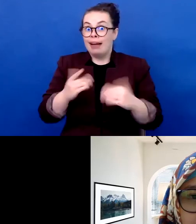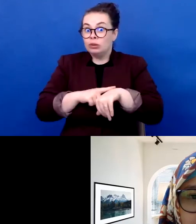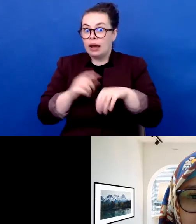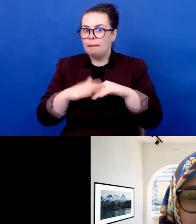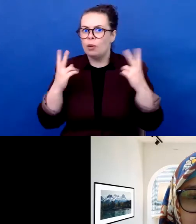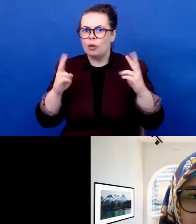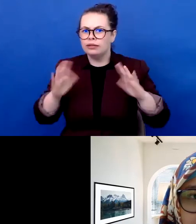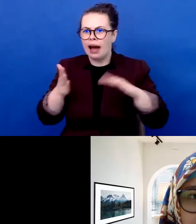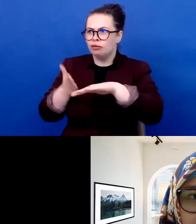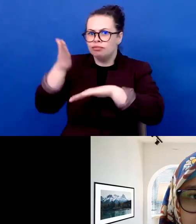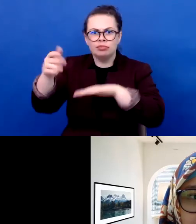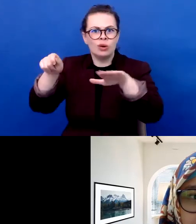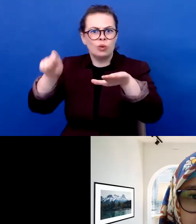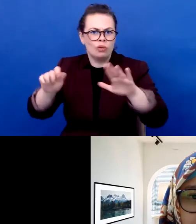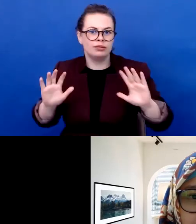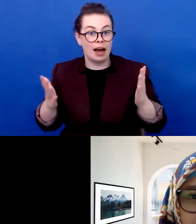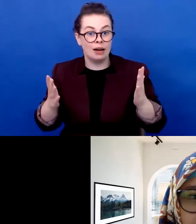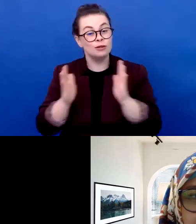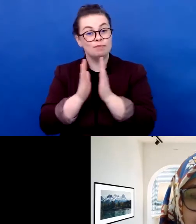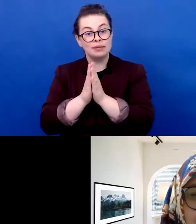tweet please the floor is yours you have seven minutes